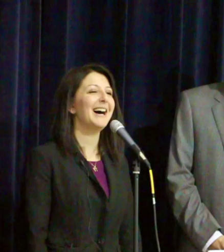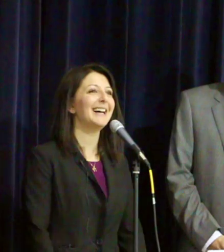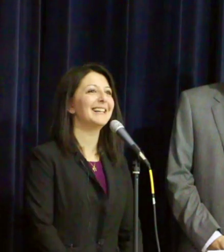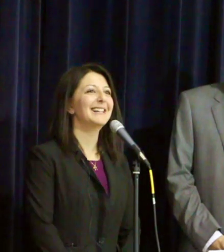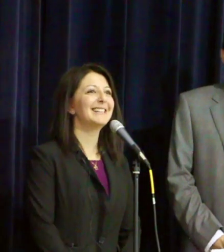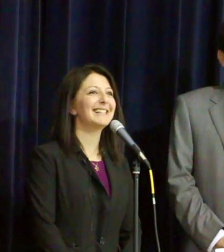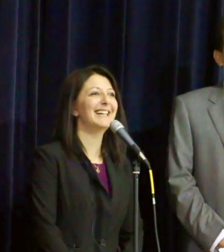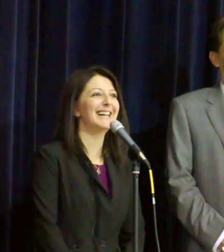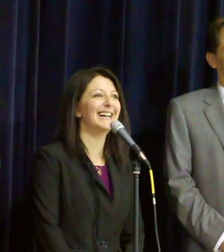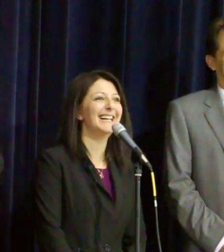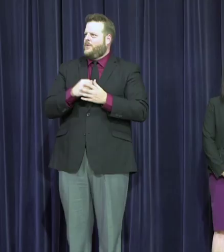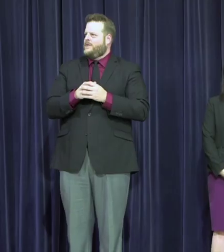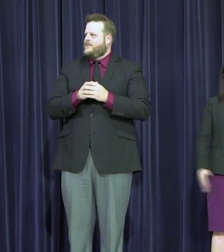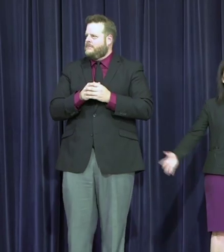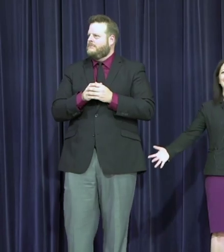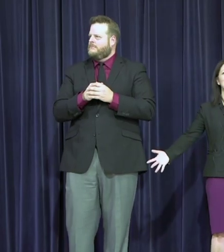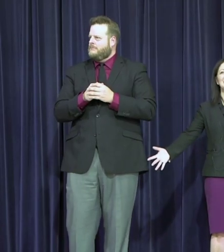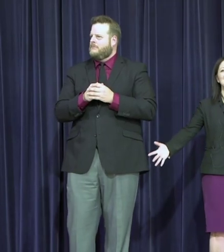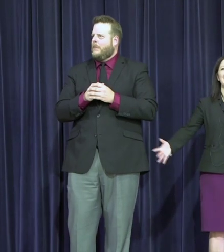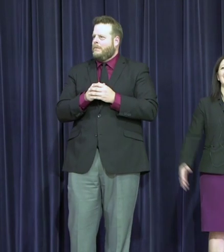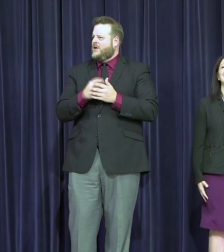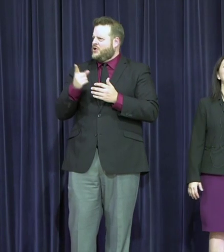You don't even know me yet.